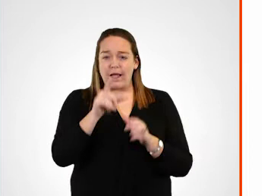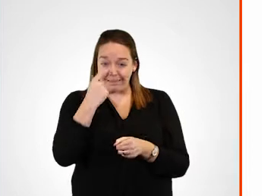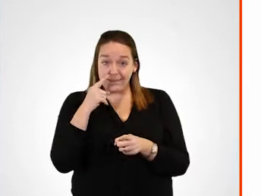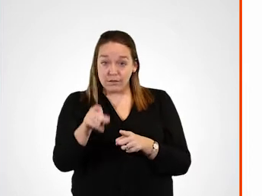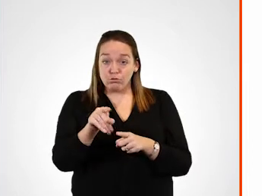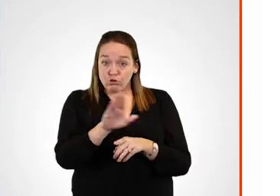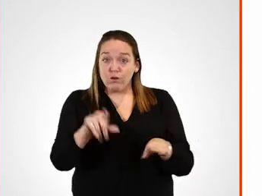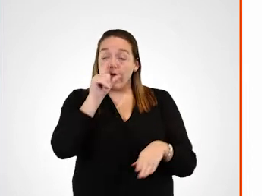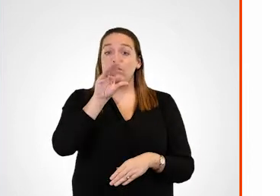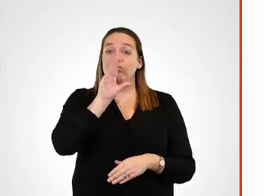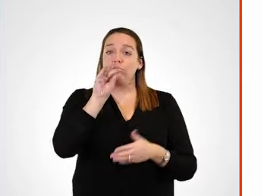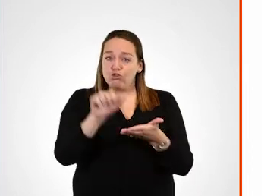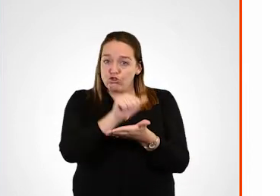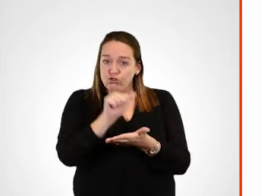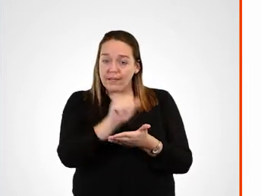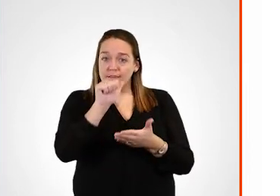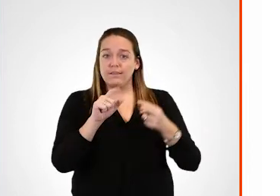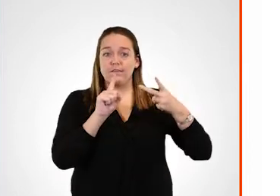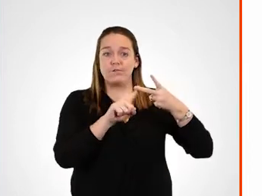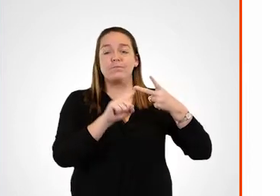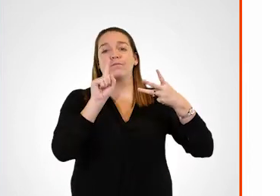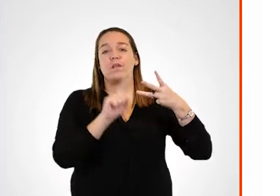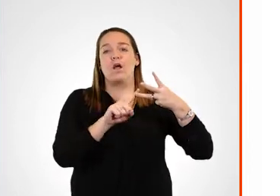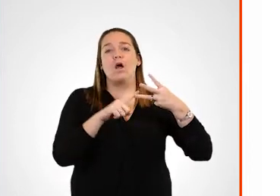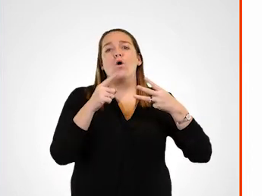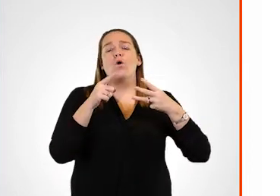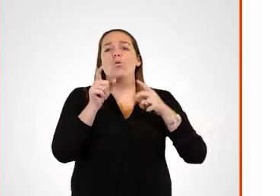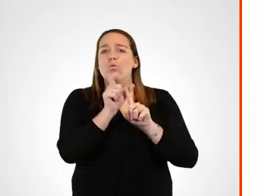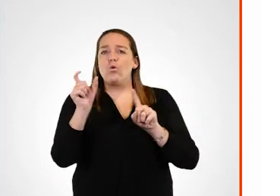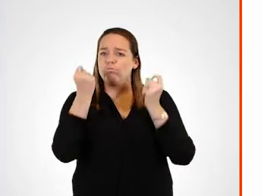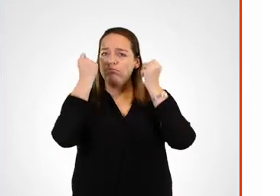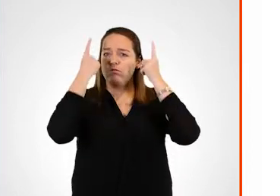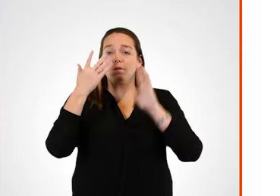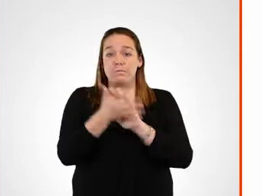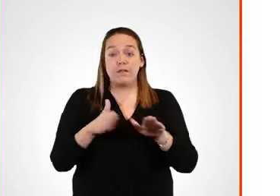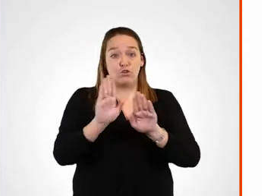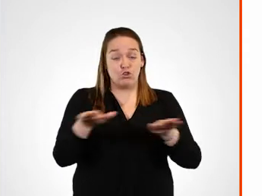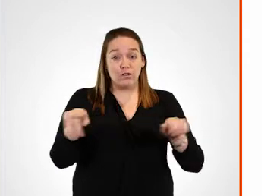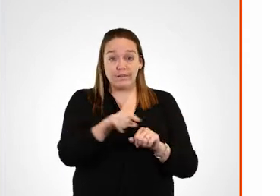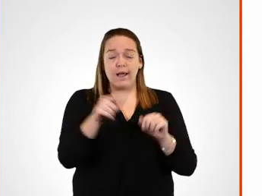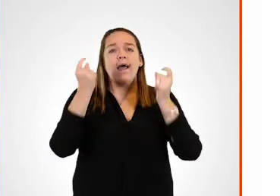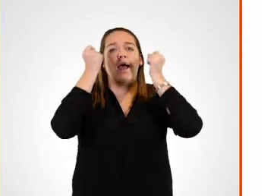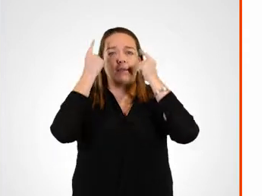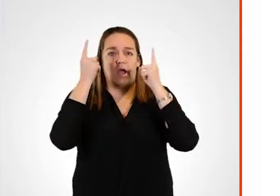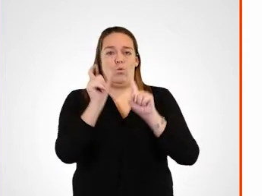among children's word productions; and word comprehension, which measures how well children understand